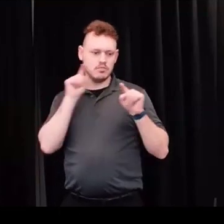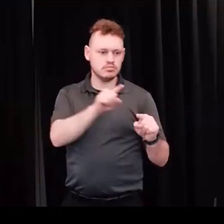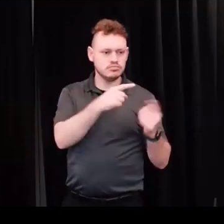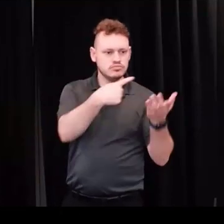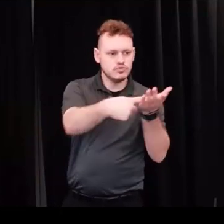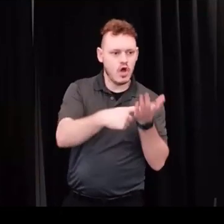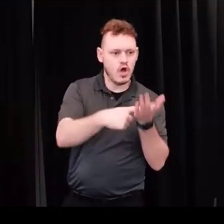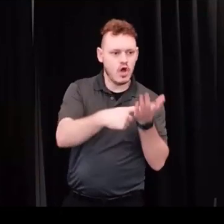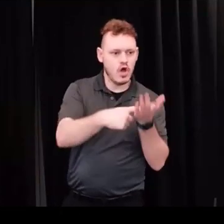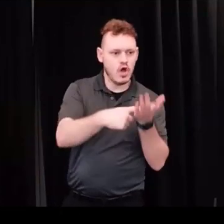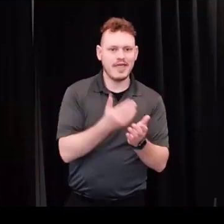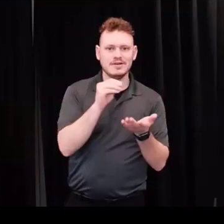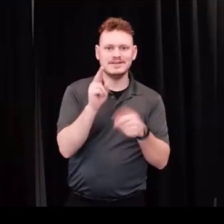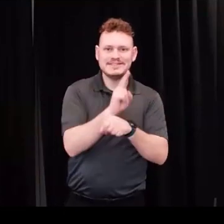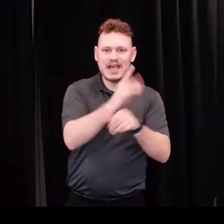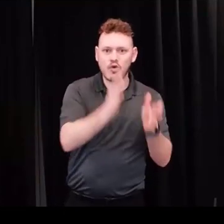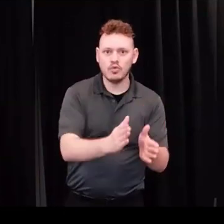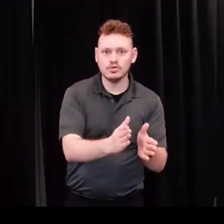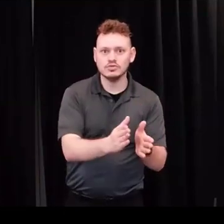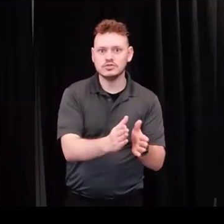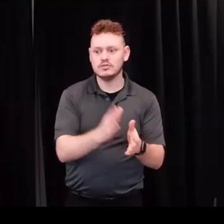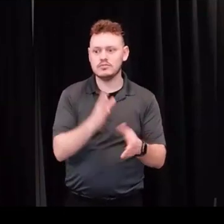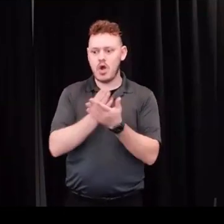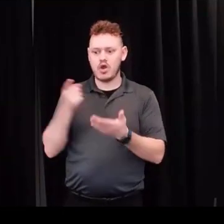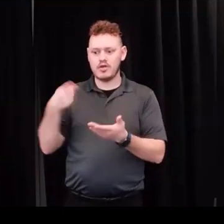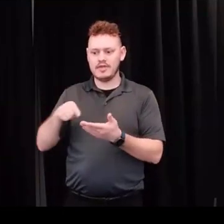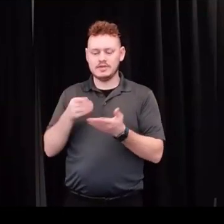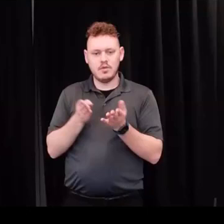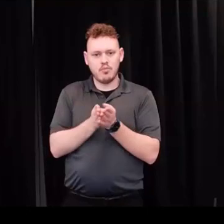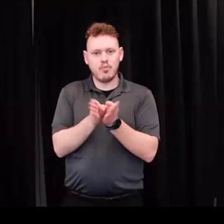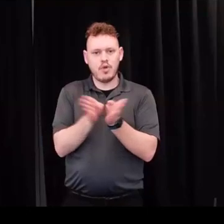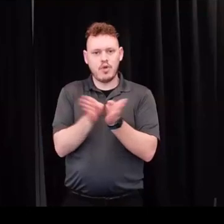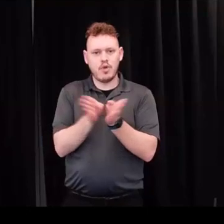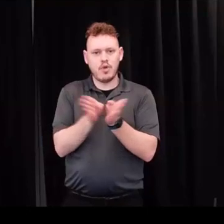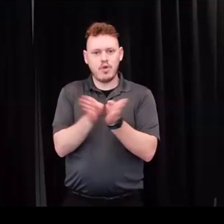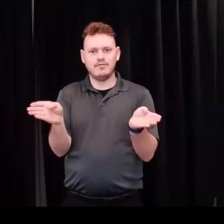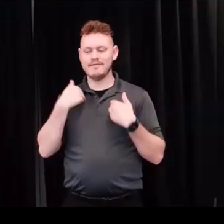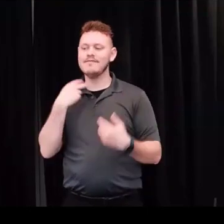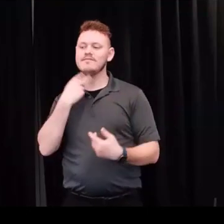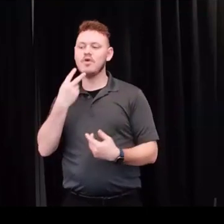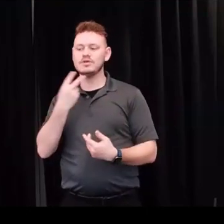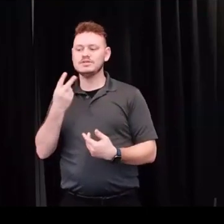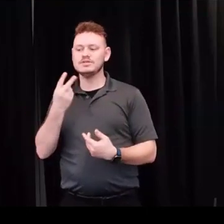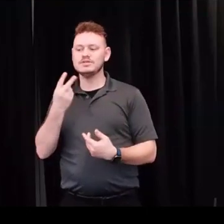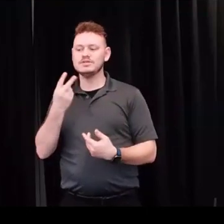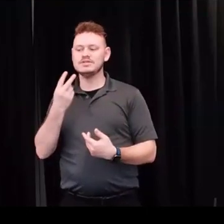our campus accessibility road map, branched off and we have the voices of accessibility project.